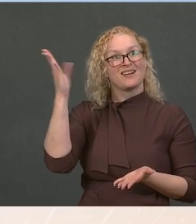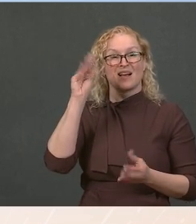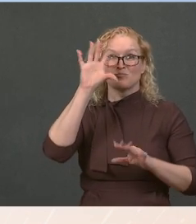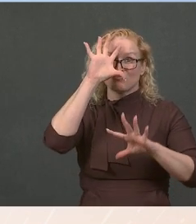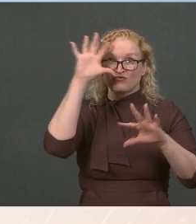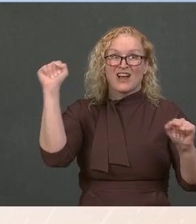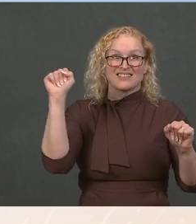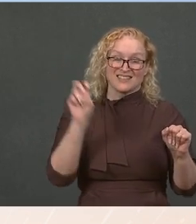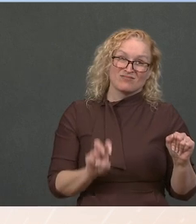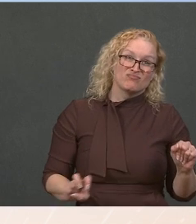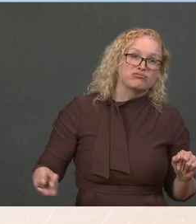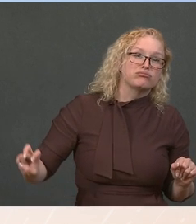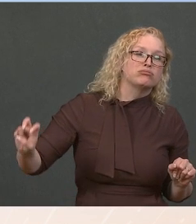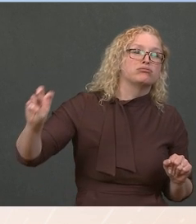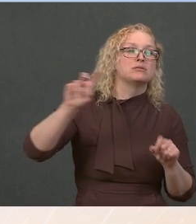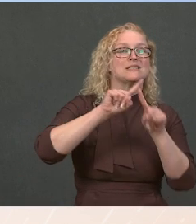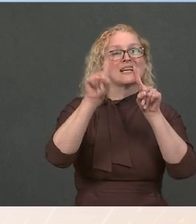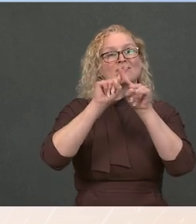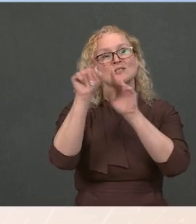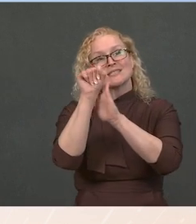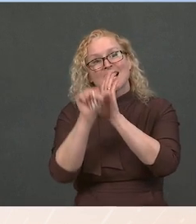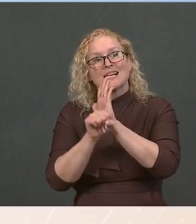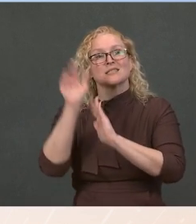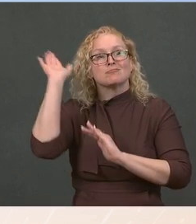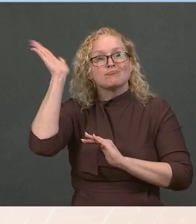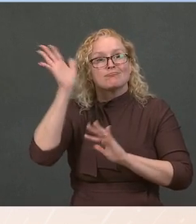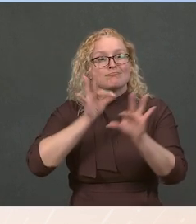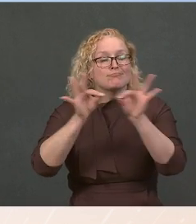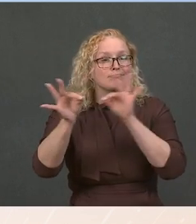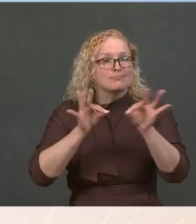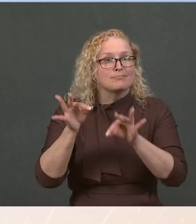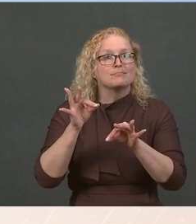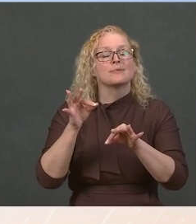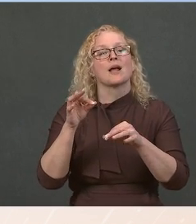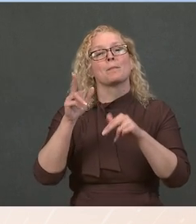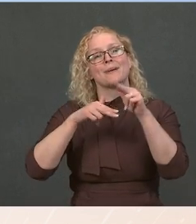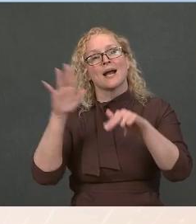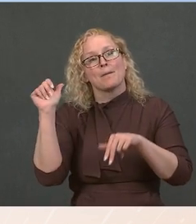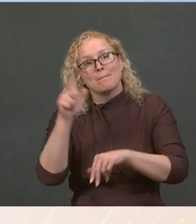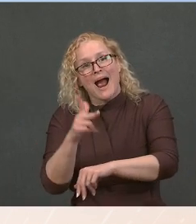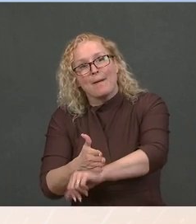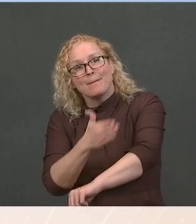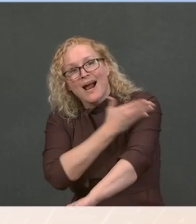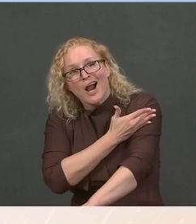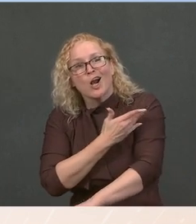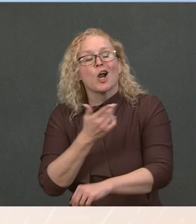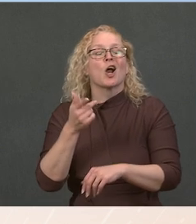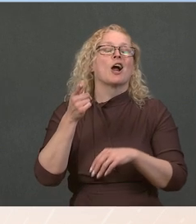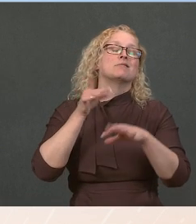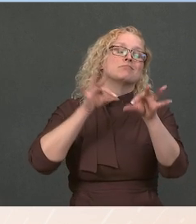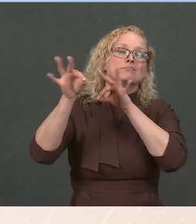and talked about his Build Back Better Agenda. He's talked about the infrastructure bill. We've -- we've seen Cabinet Secretaries do the same.